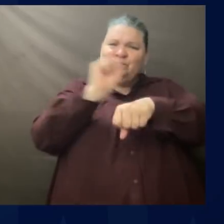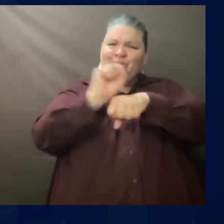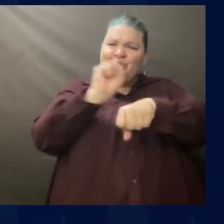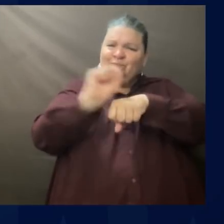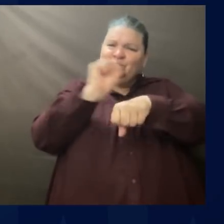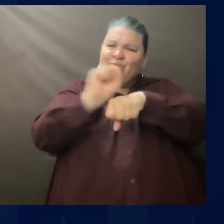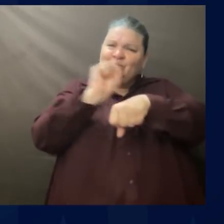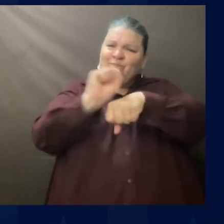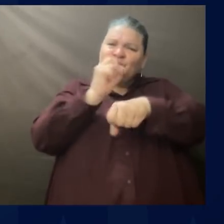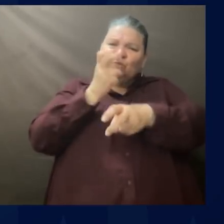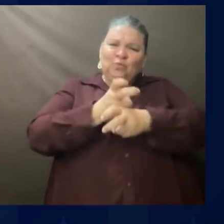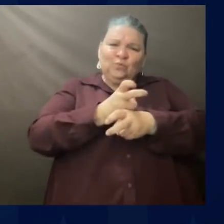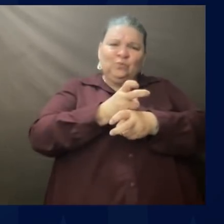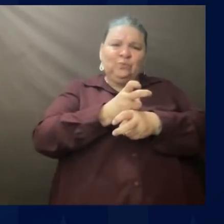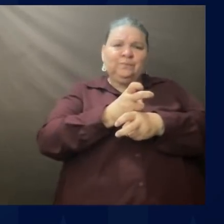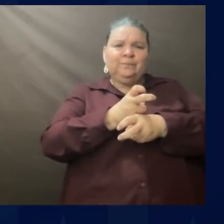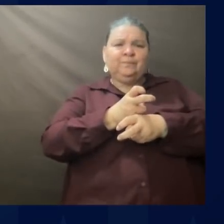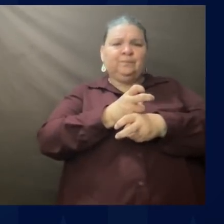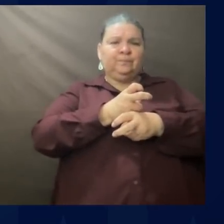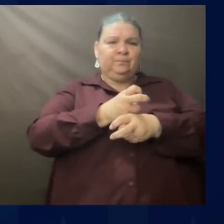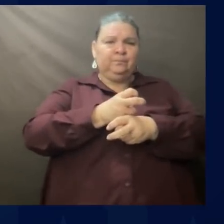Where we can still save lives, we have to act.